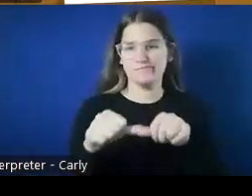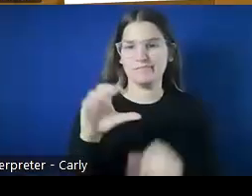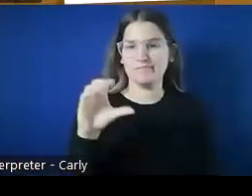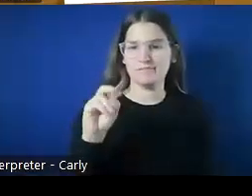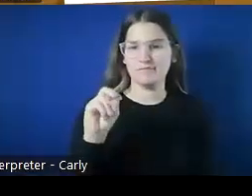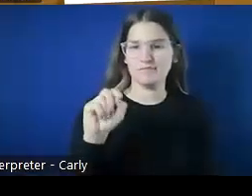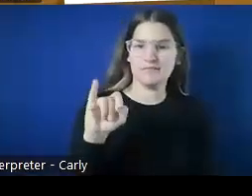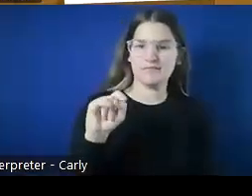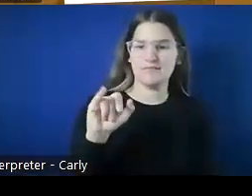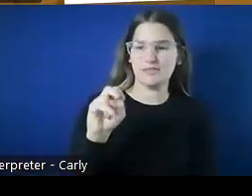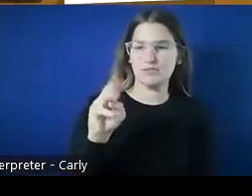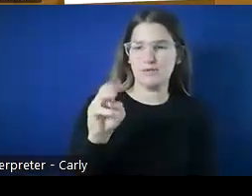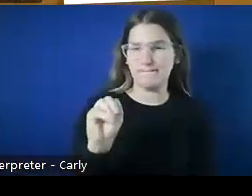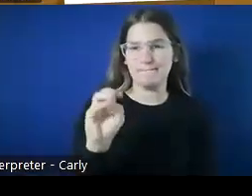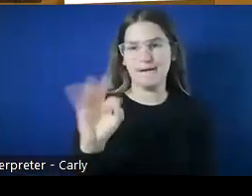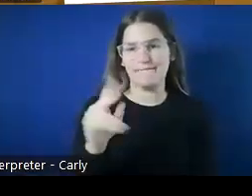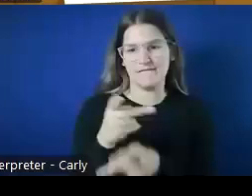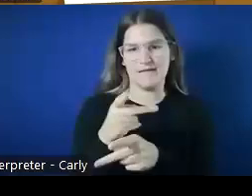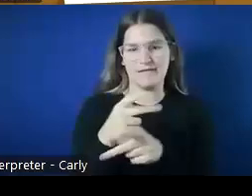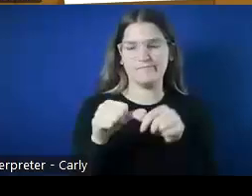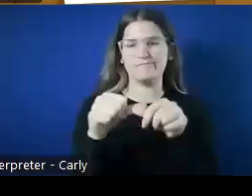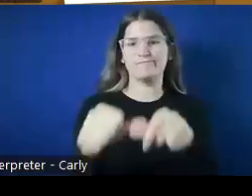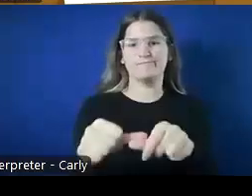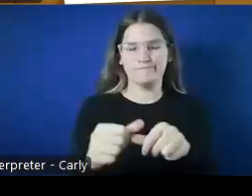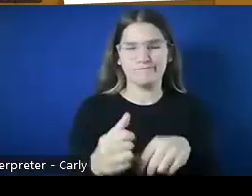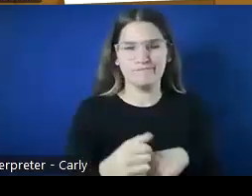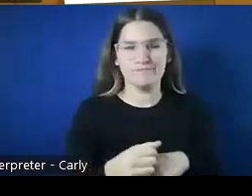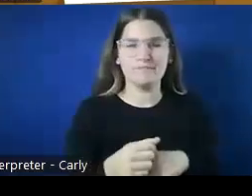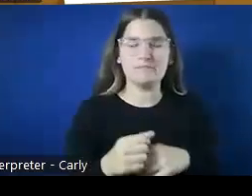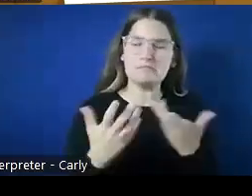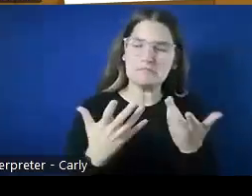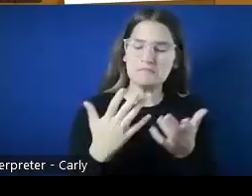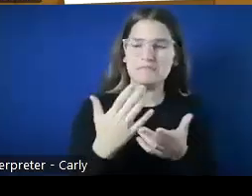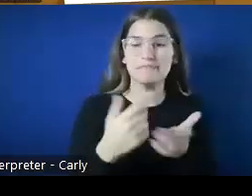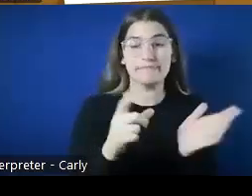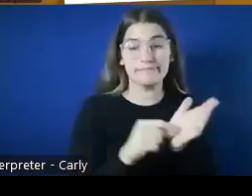so in the literature some people have commented negatively on the idea of Mental Health Urgent